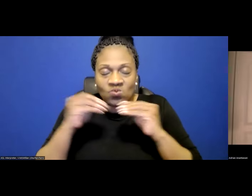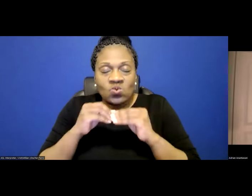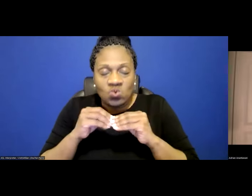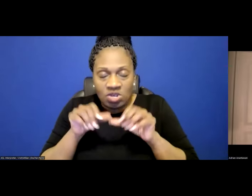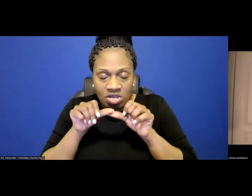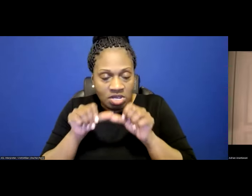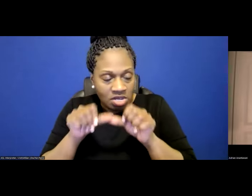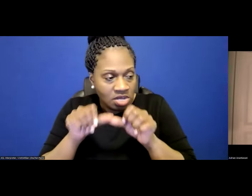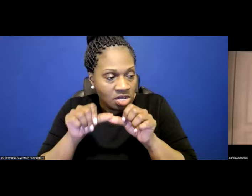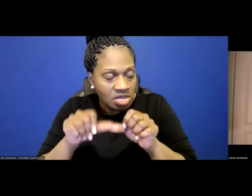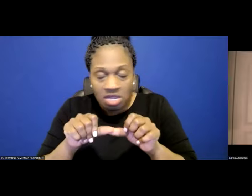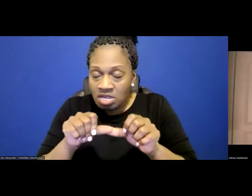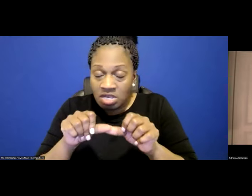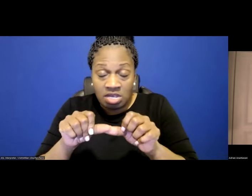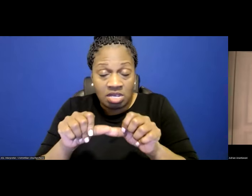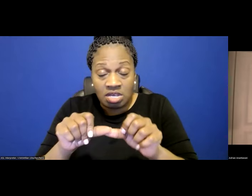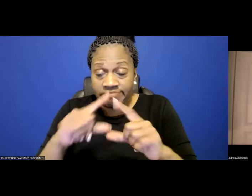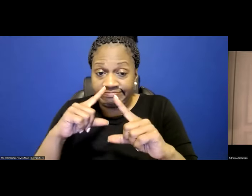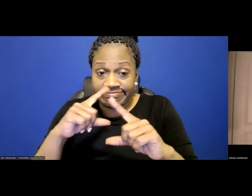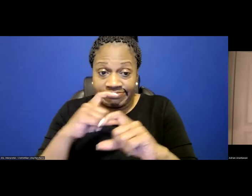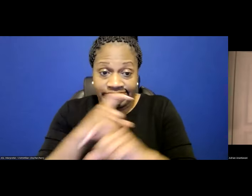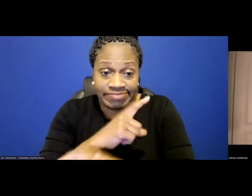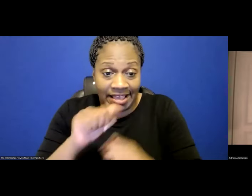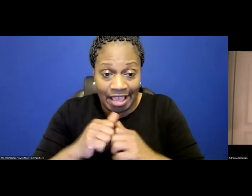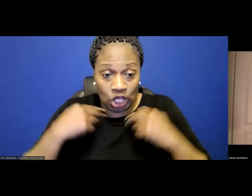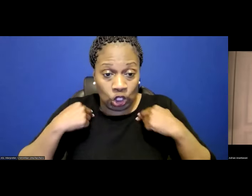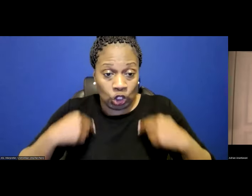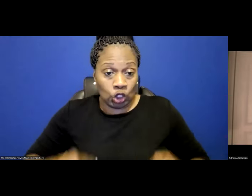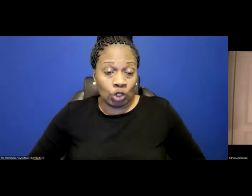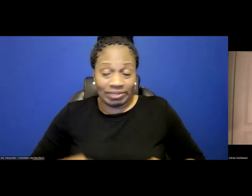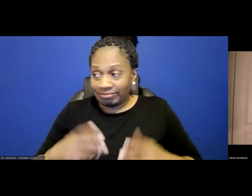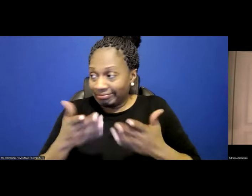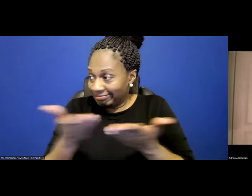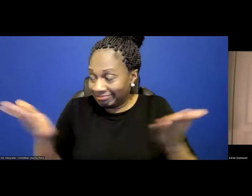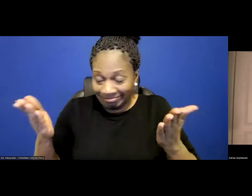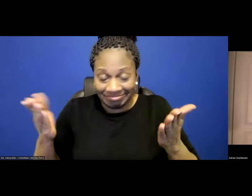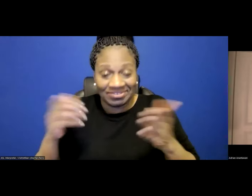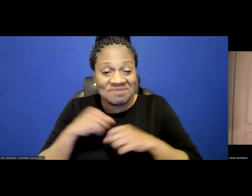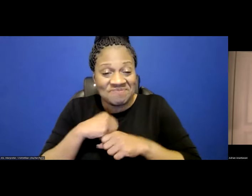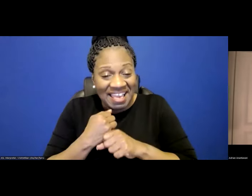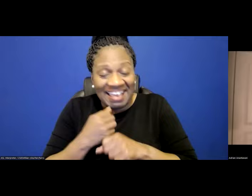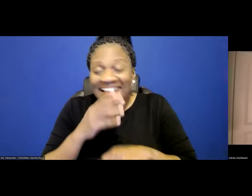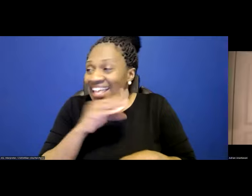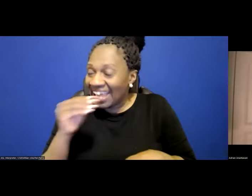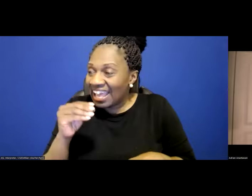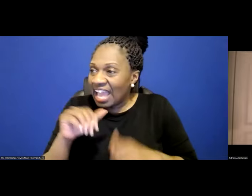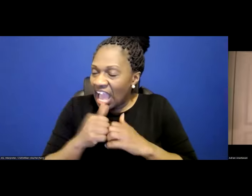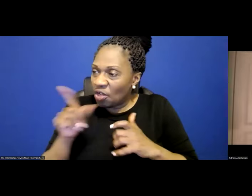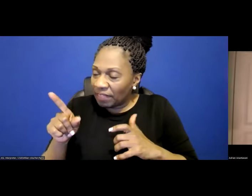and never ending complexity of how human beings are made and how they can produce art,